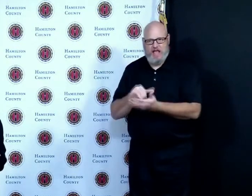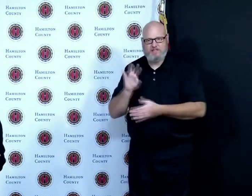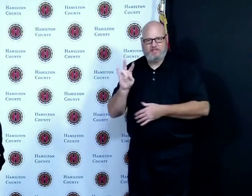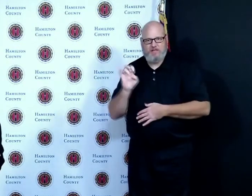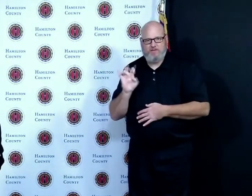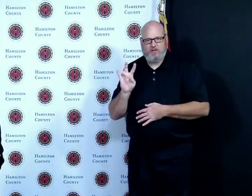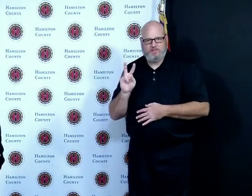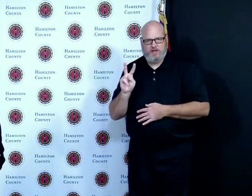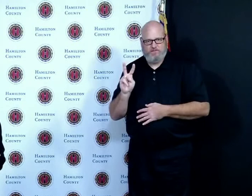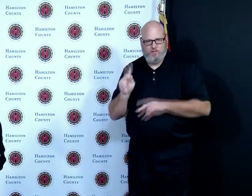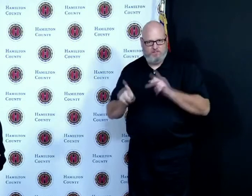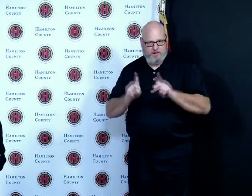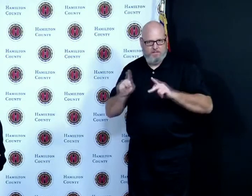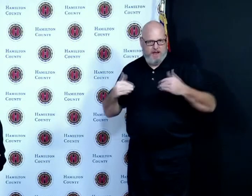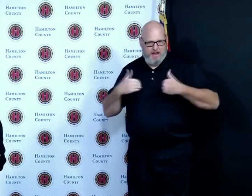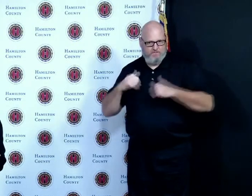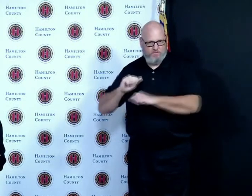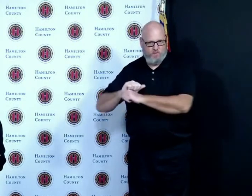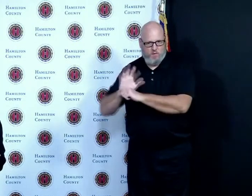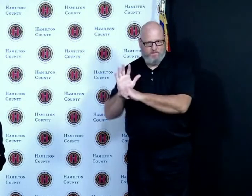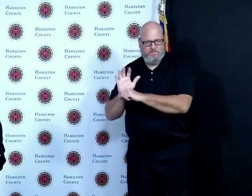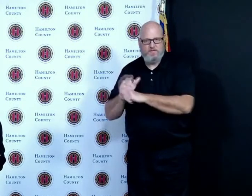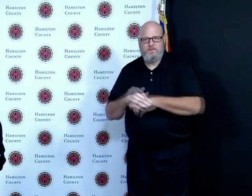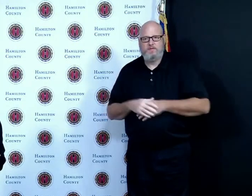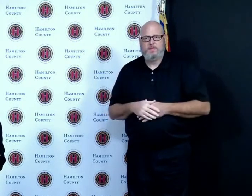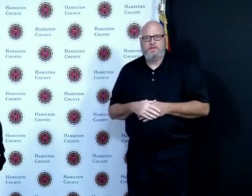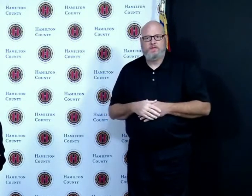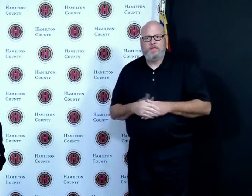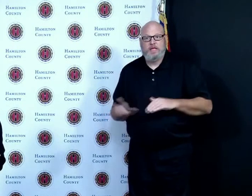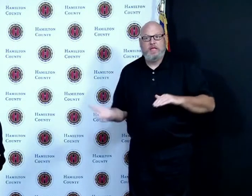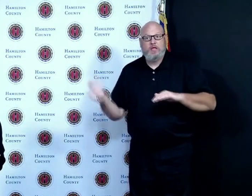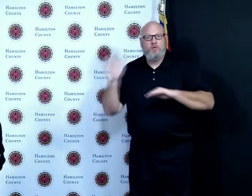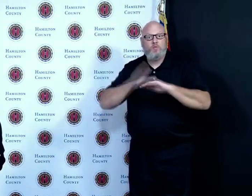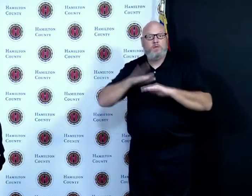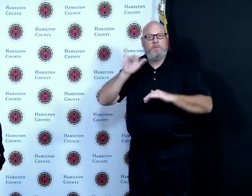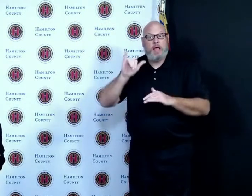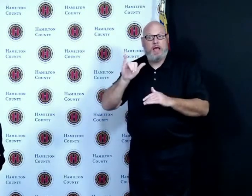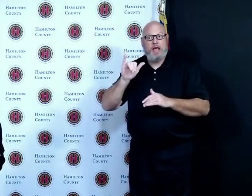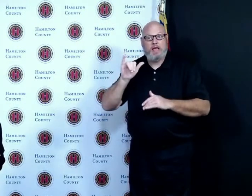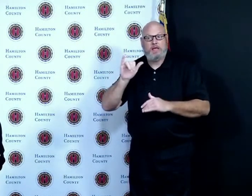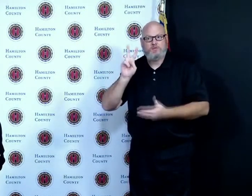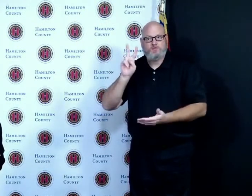at least one shot some of them have gotten two shots 65,000 that's a lot of people